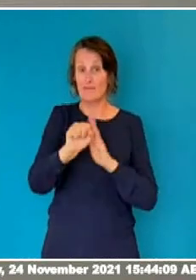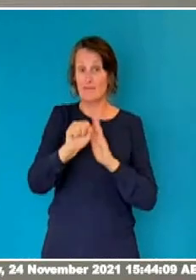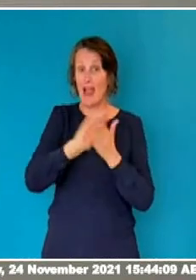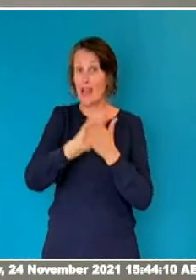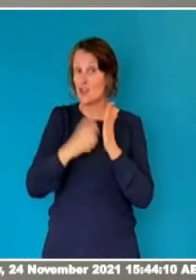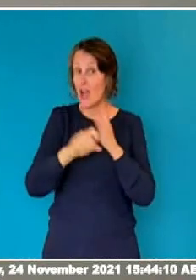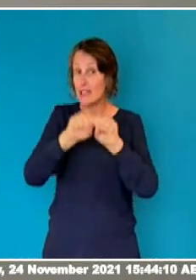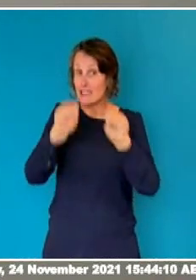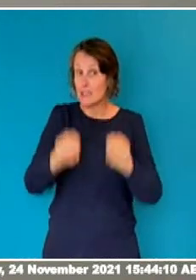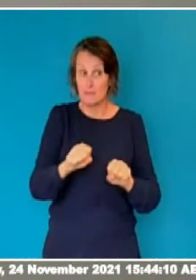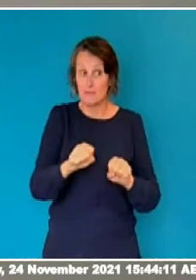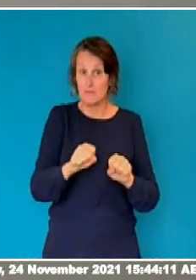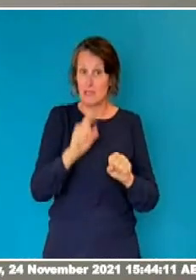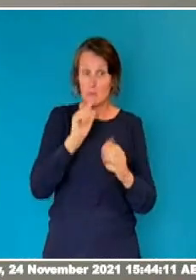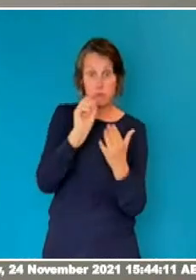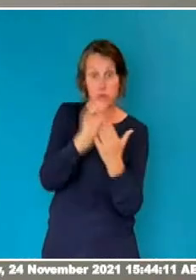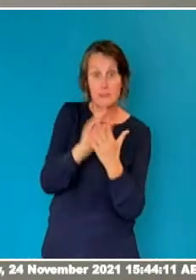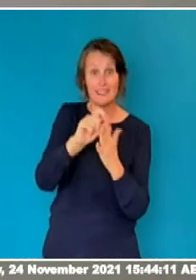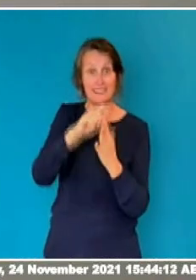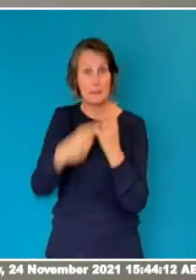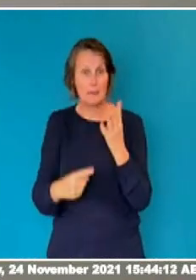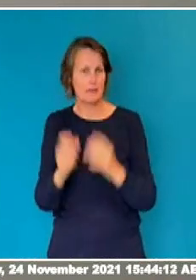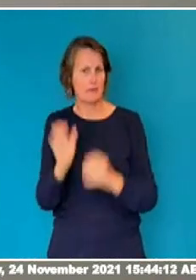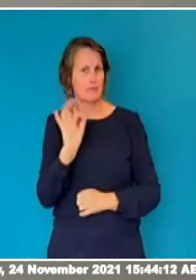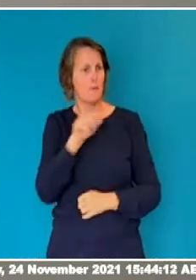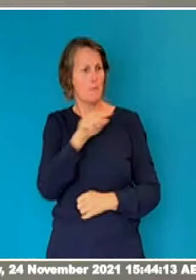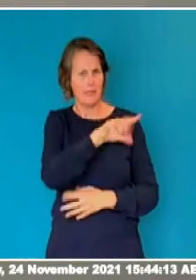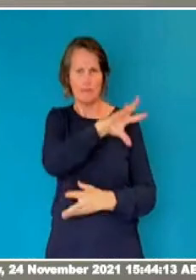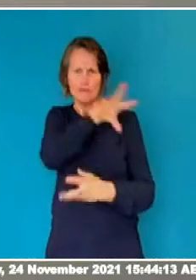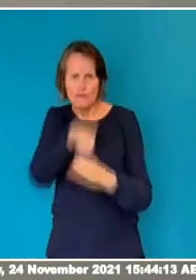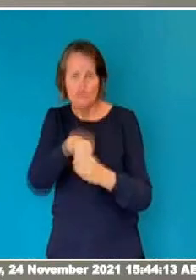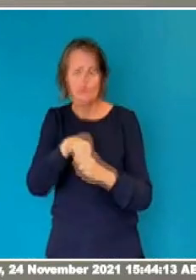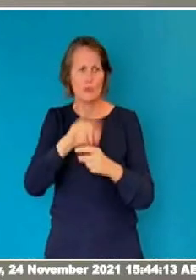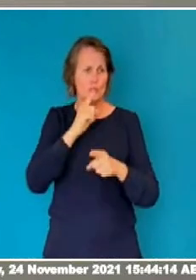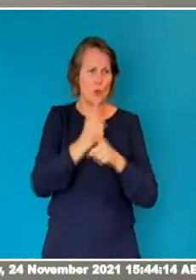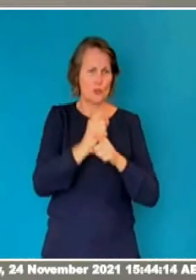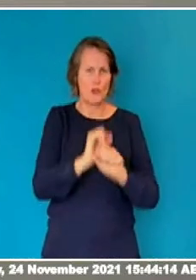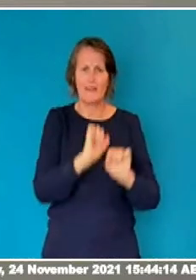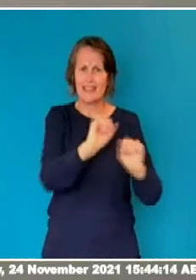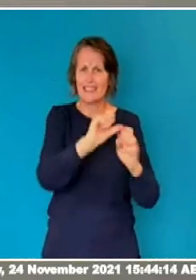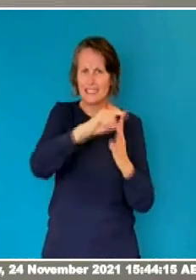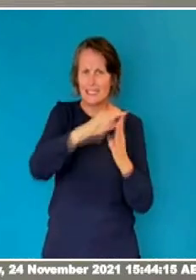he actively participates in conversations about his disability and representation for